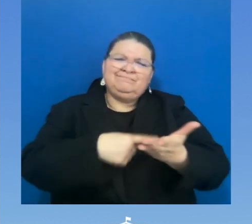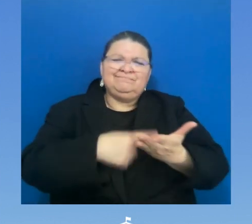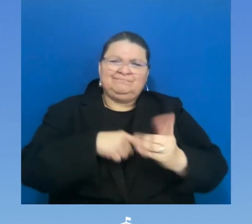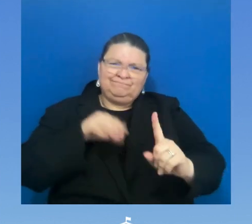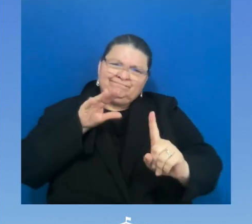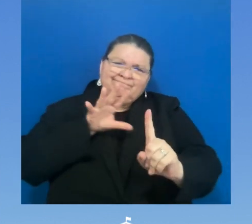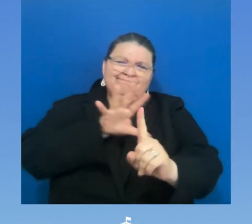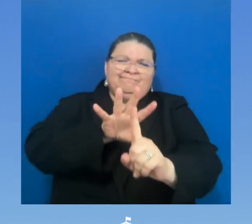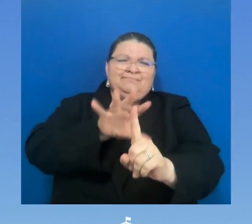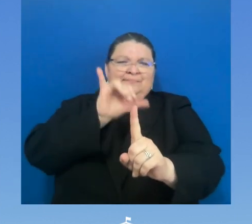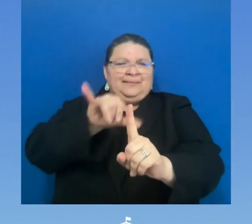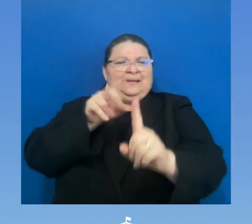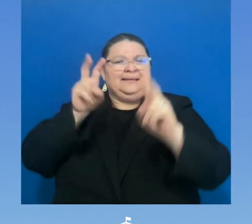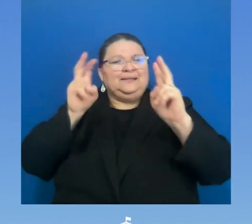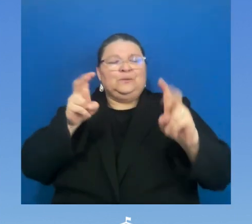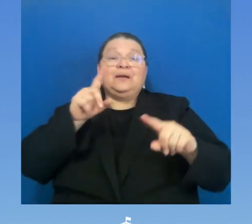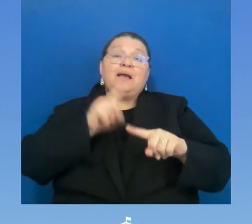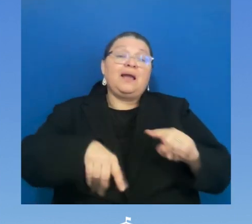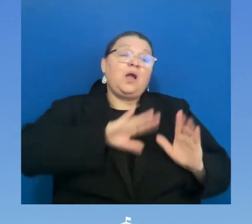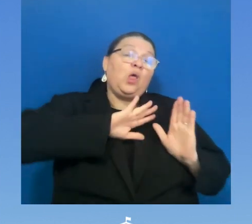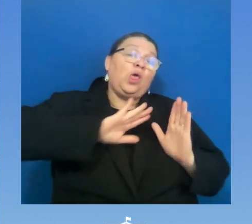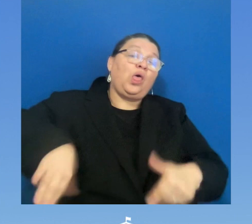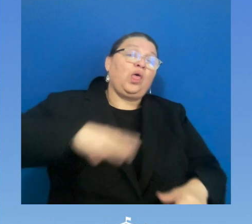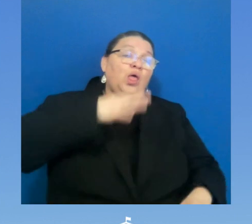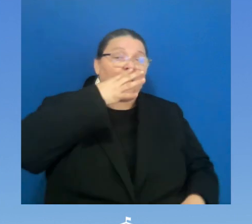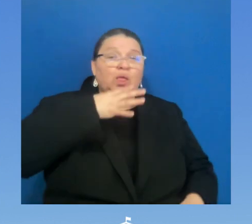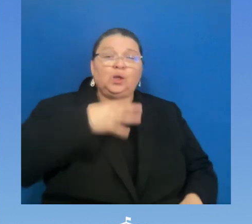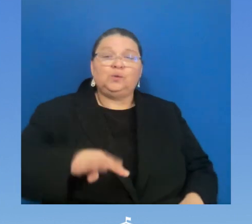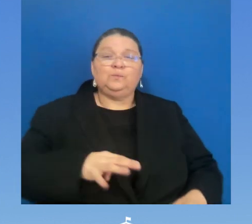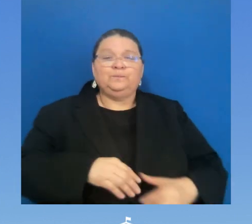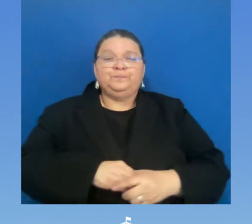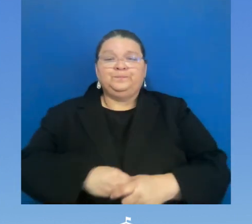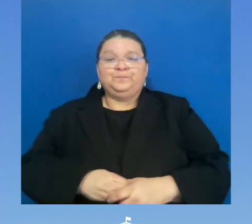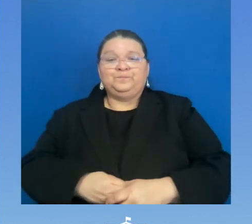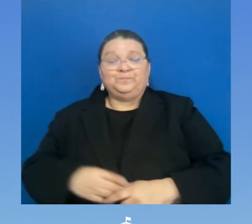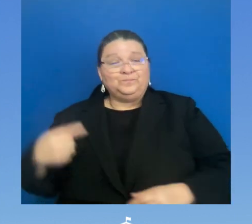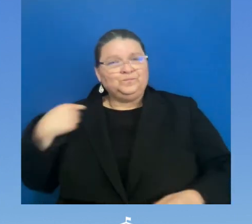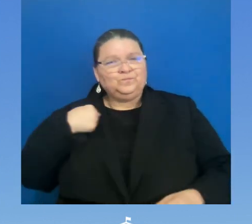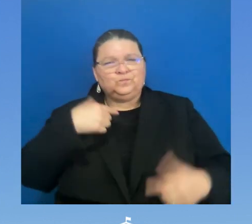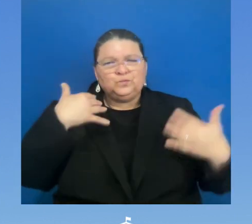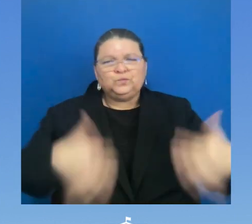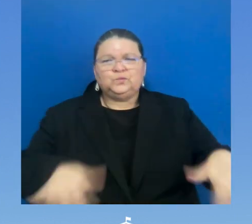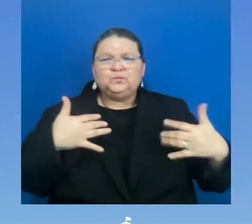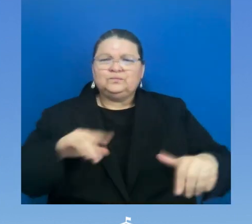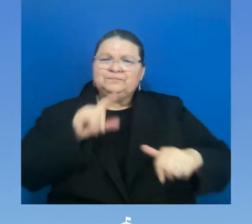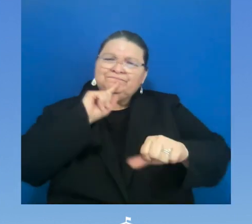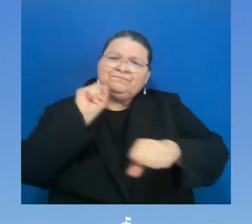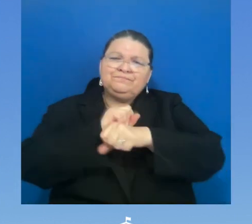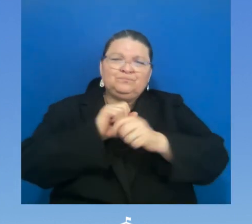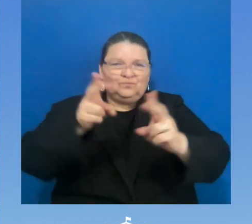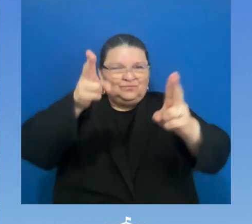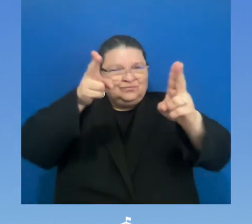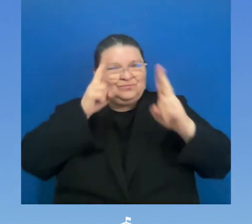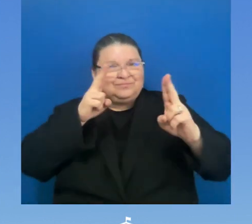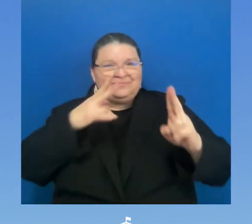There are no words to express just what an honor this is for me to share my story and to speak to the issue of equal pay.